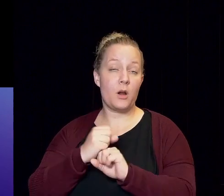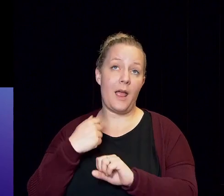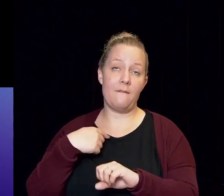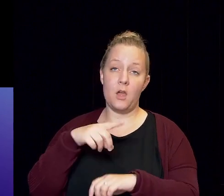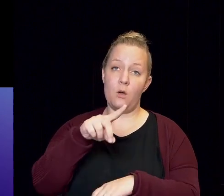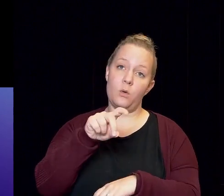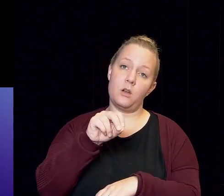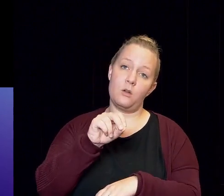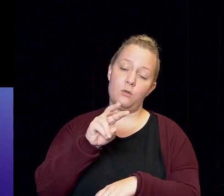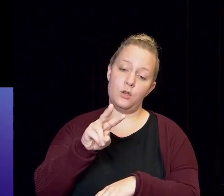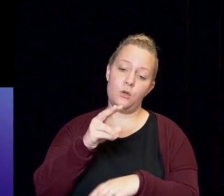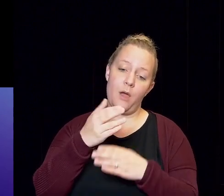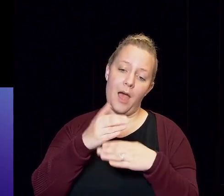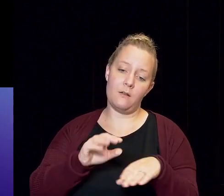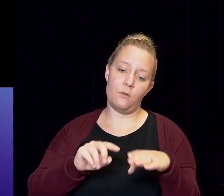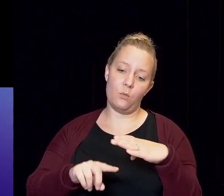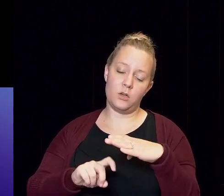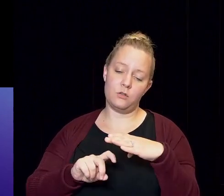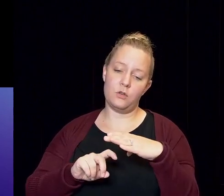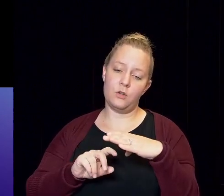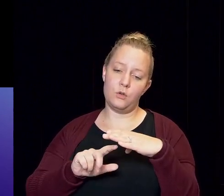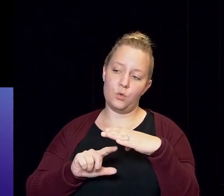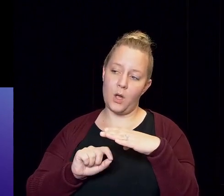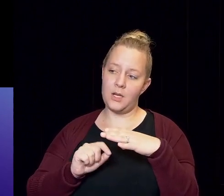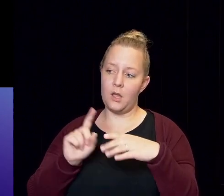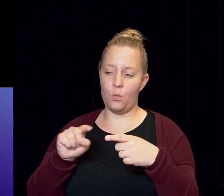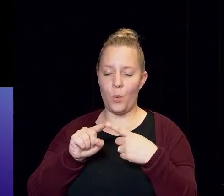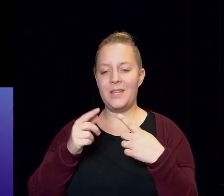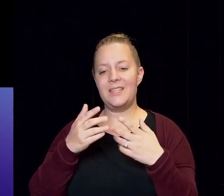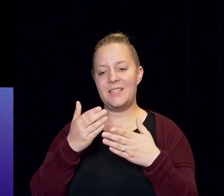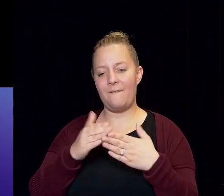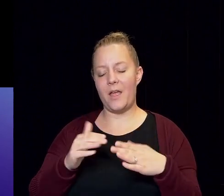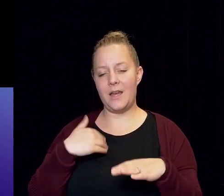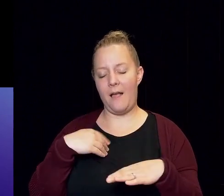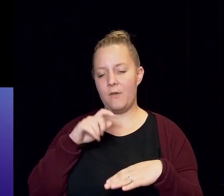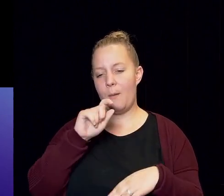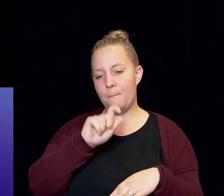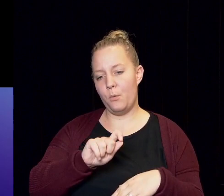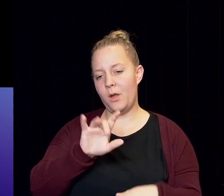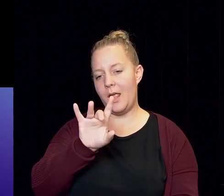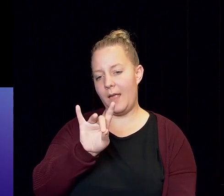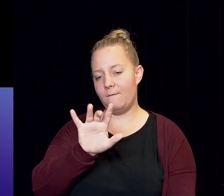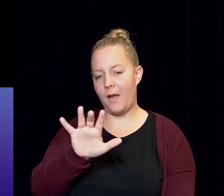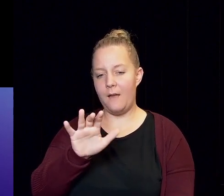points out of 120. When we would divide it, you would get that decimal of .85 and then move that decimal